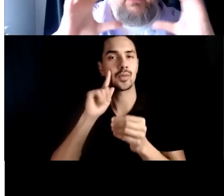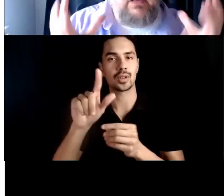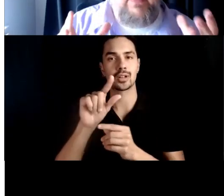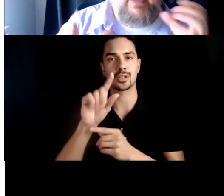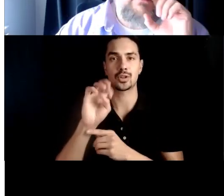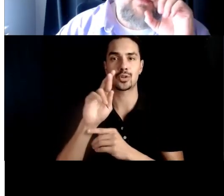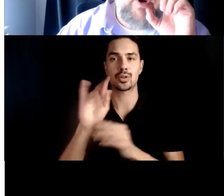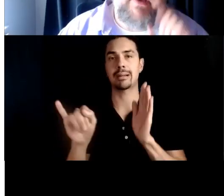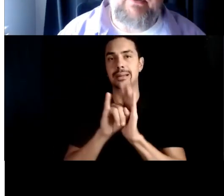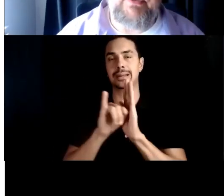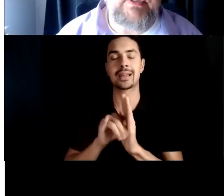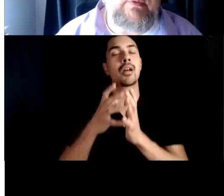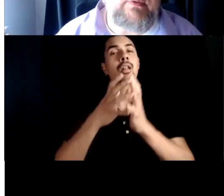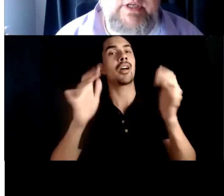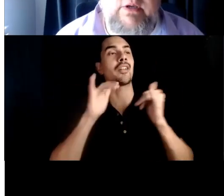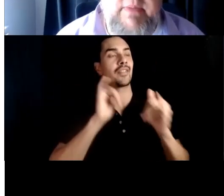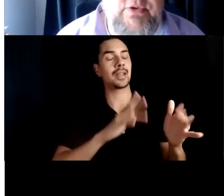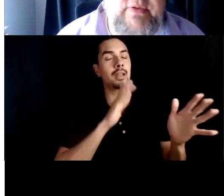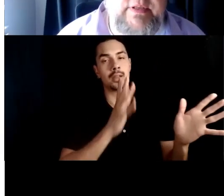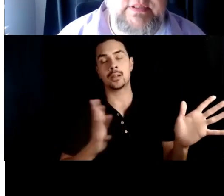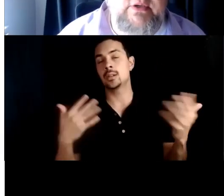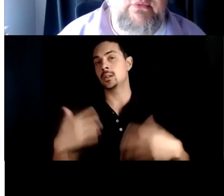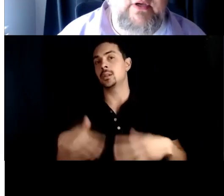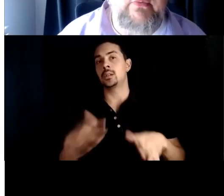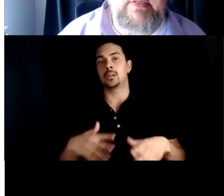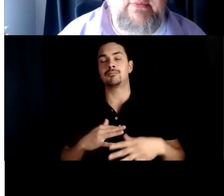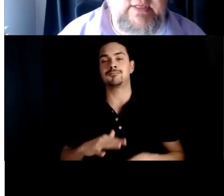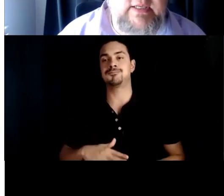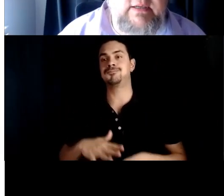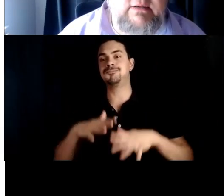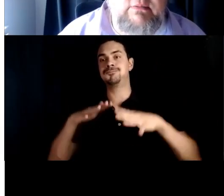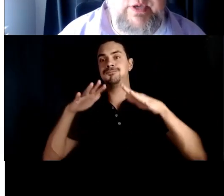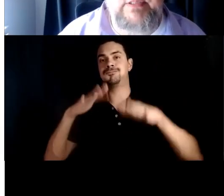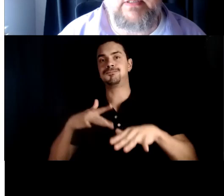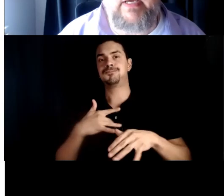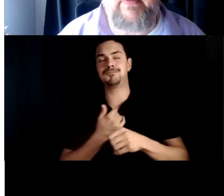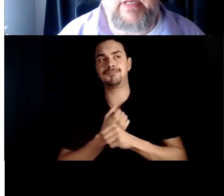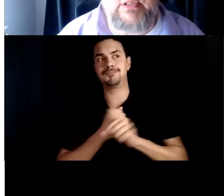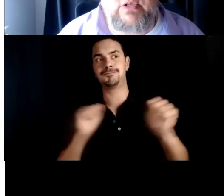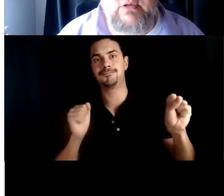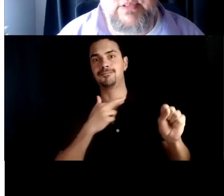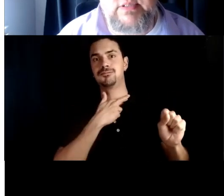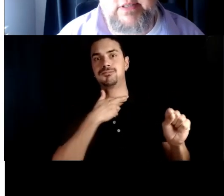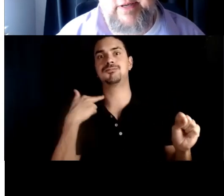And all of that can bring about just, you know, major feelings of safety risk, safety concerns,